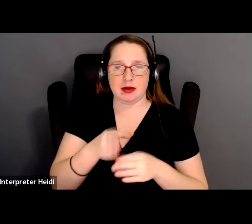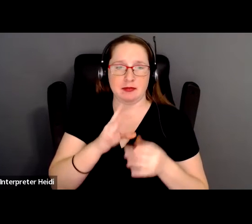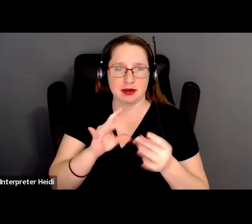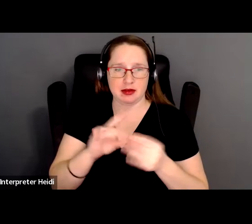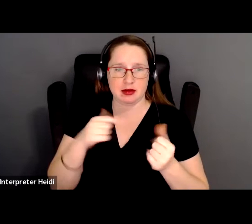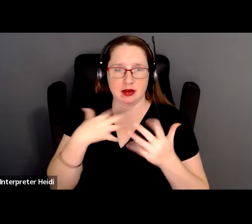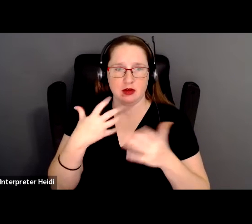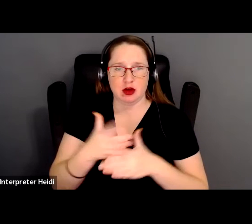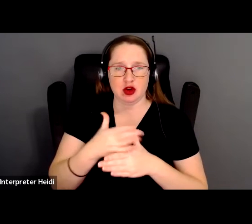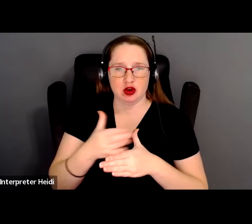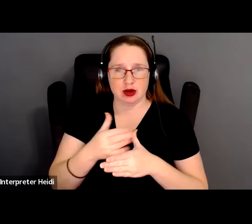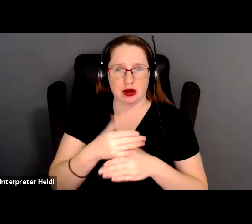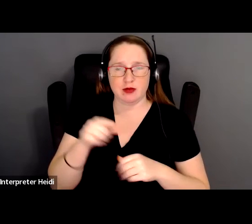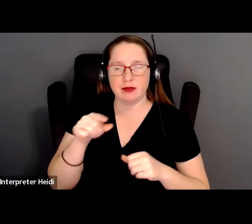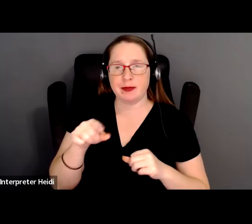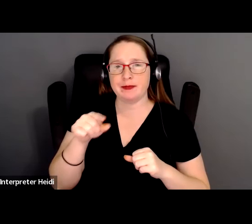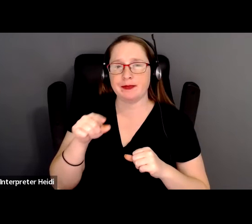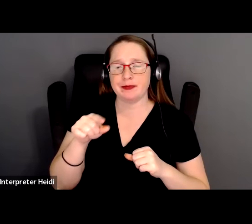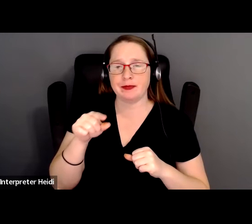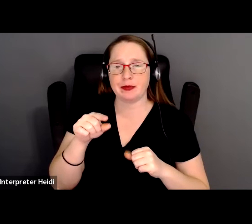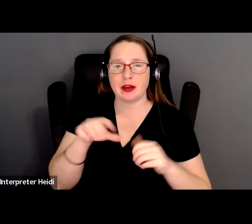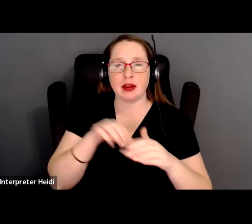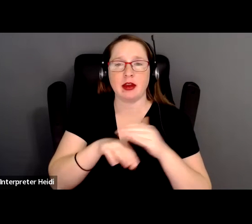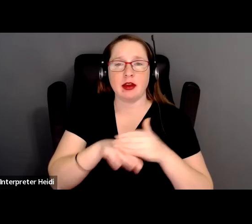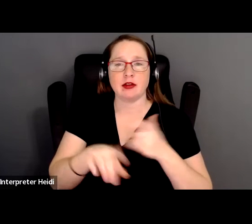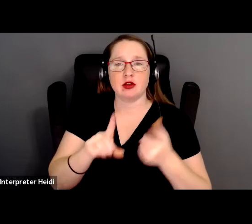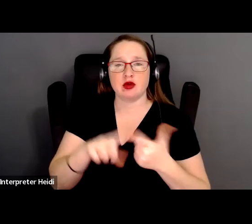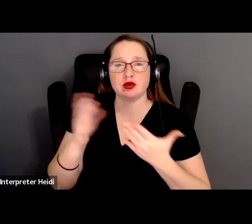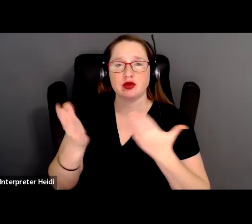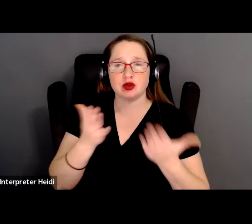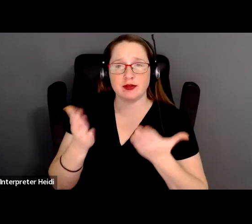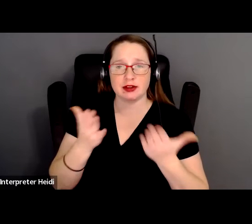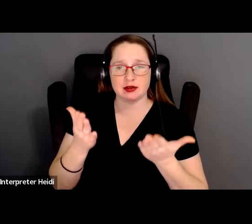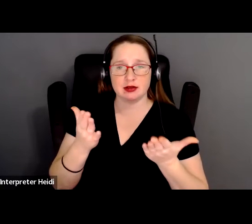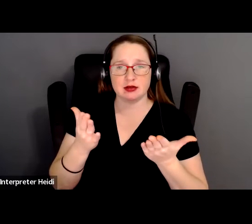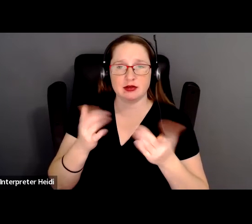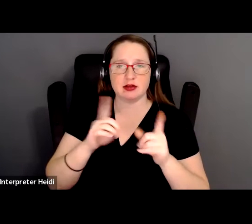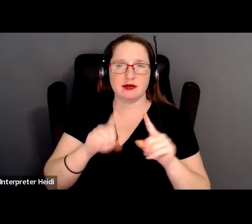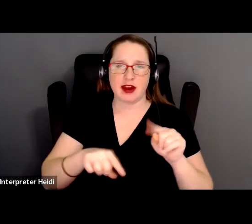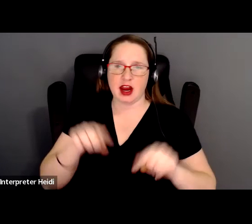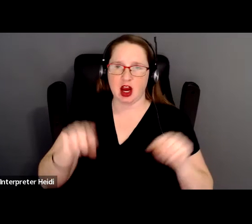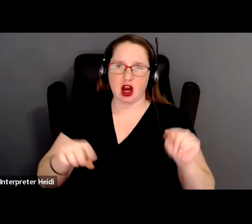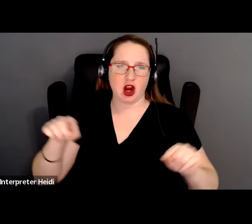I want to share is that there the access to services varies tremendously across States,